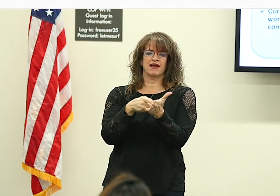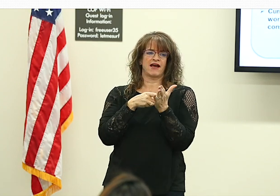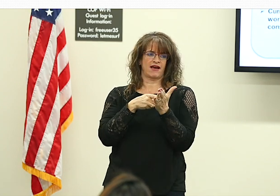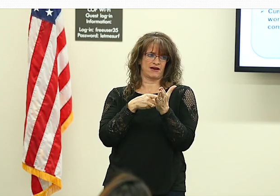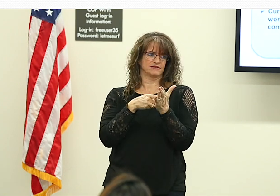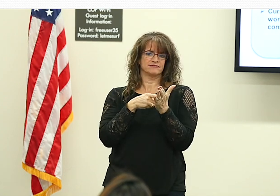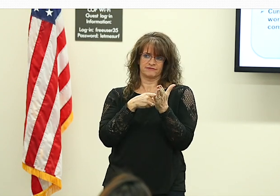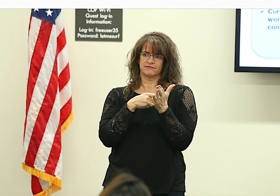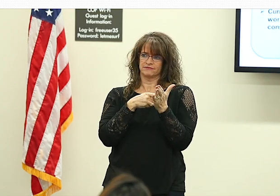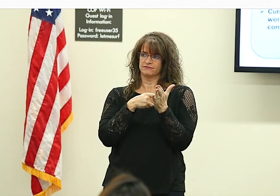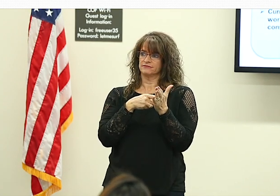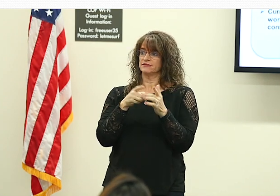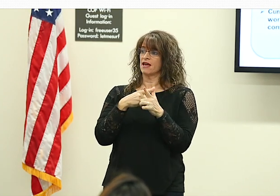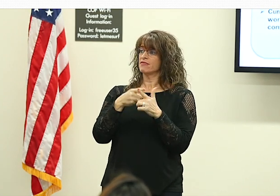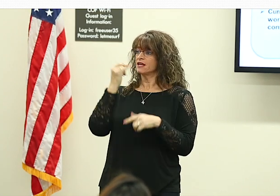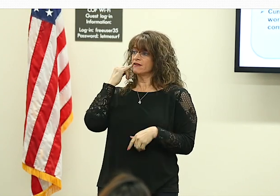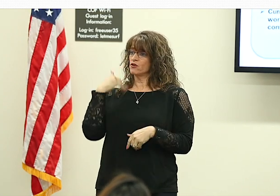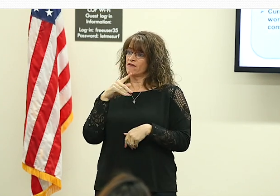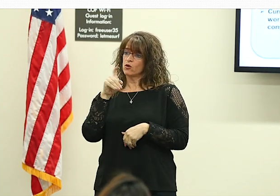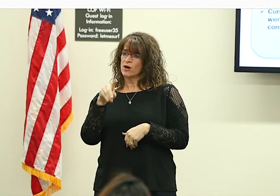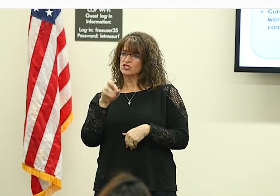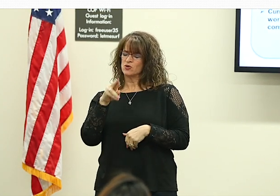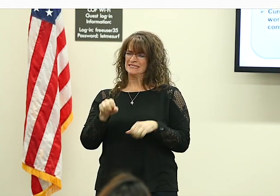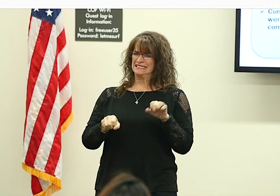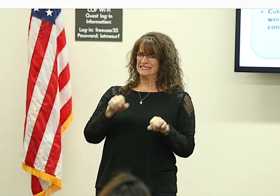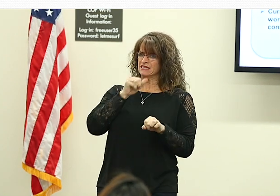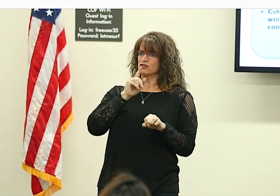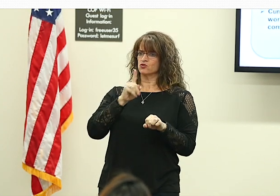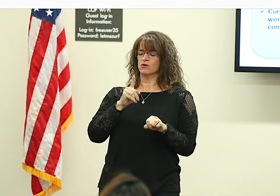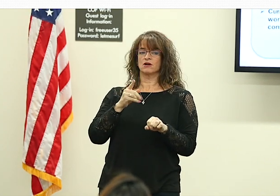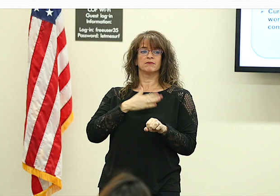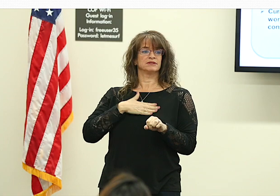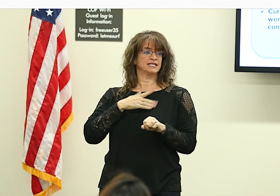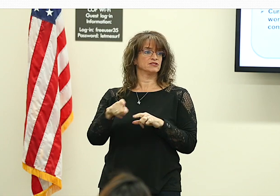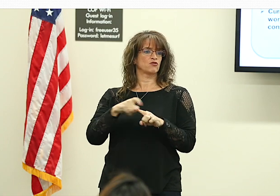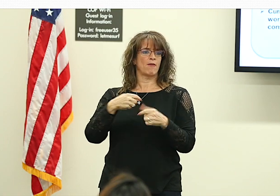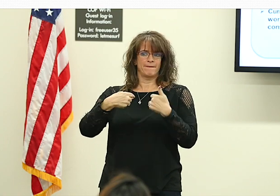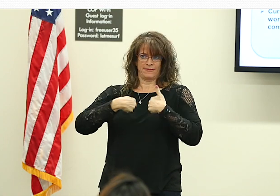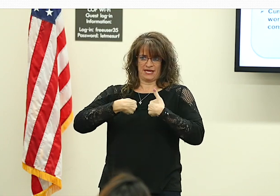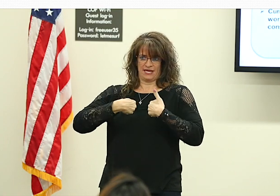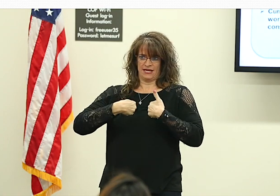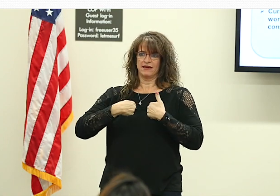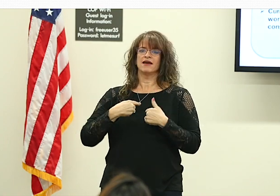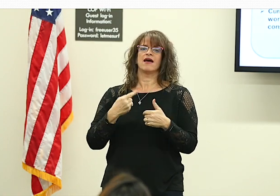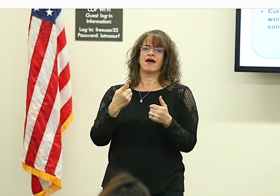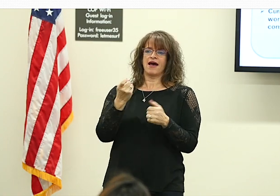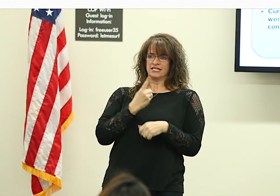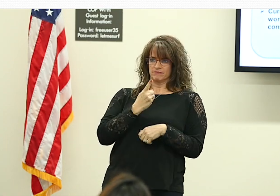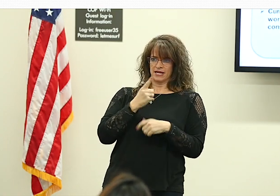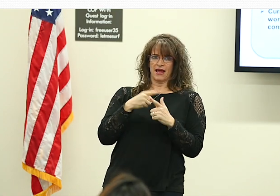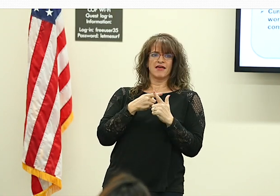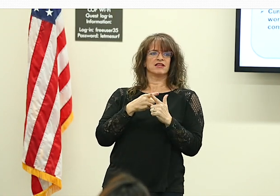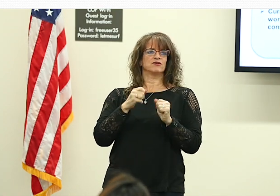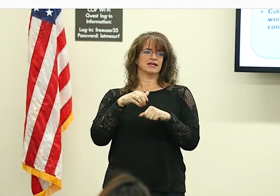and if you have a question or your not sure, you call me so we can talk about it and you submit the right thing. Because especially during